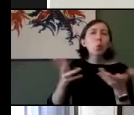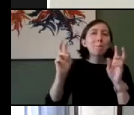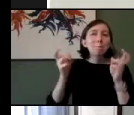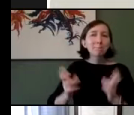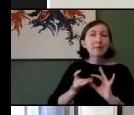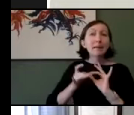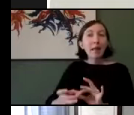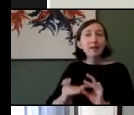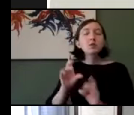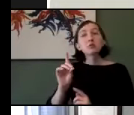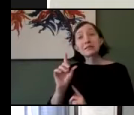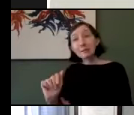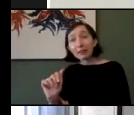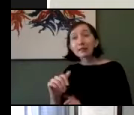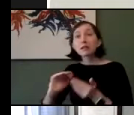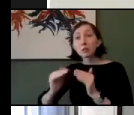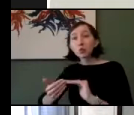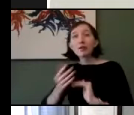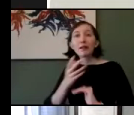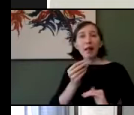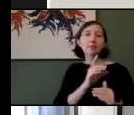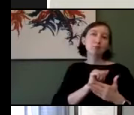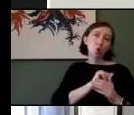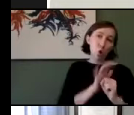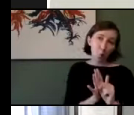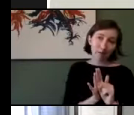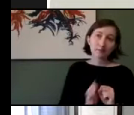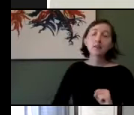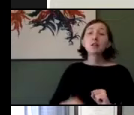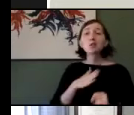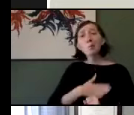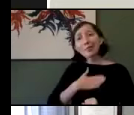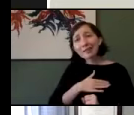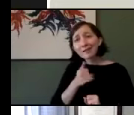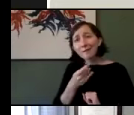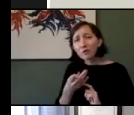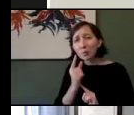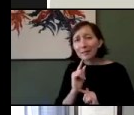So please take a few moments to fill out that survey. We would appreciate it. Carolyn Philips: Thank you, Liz.